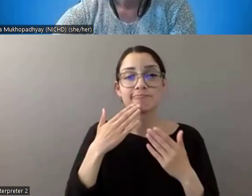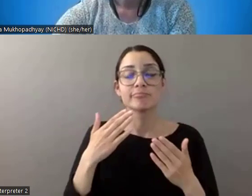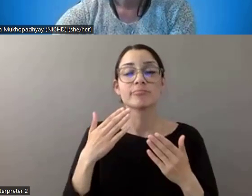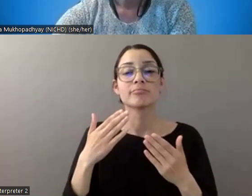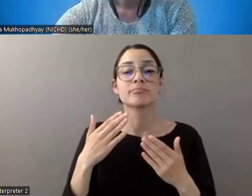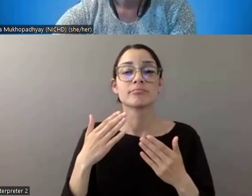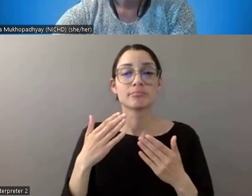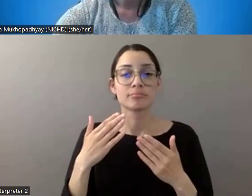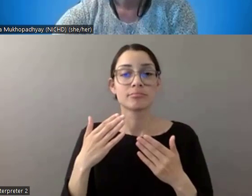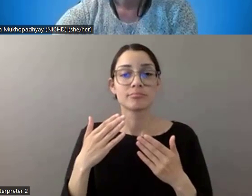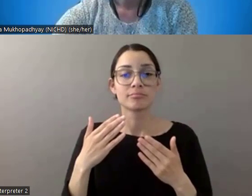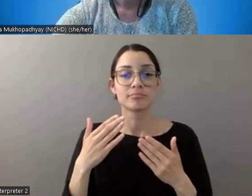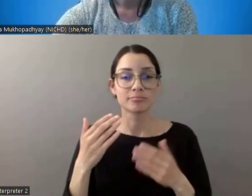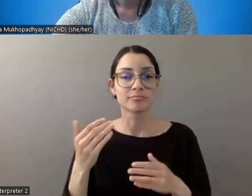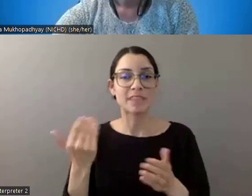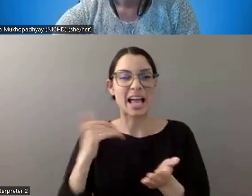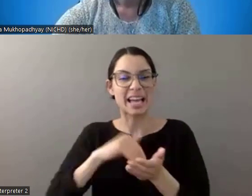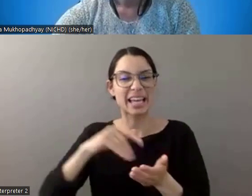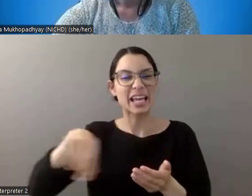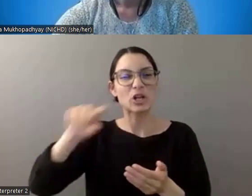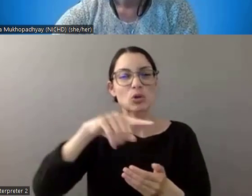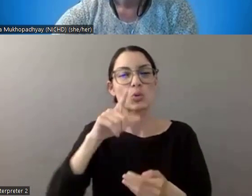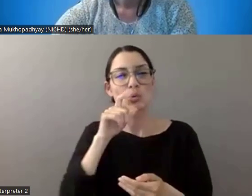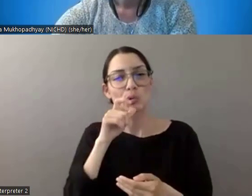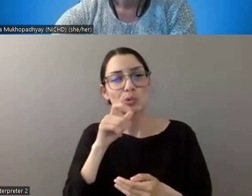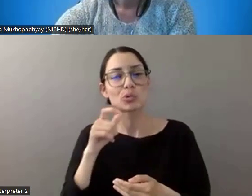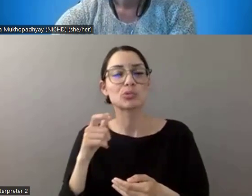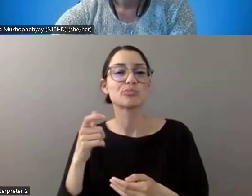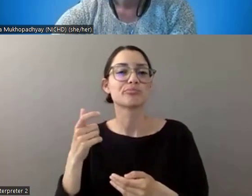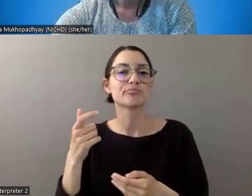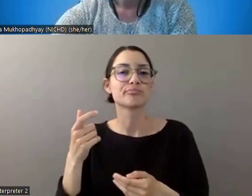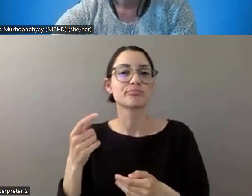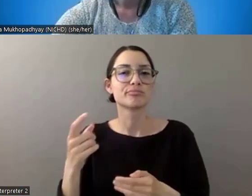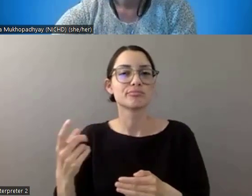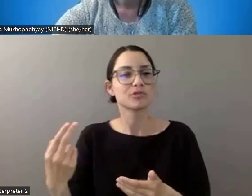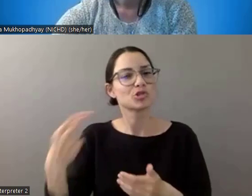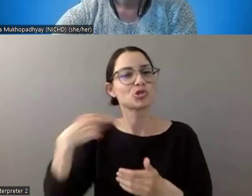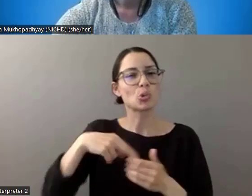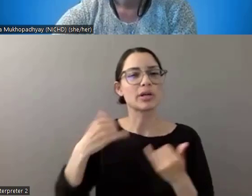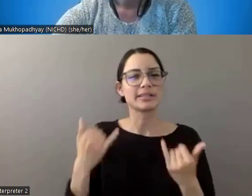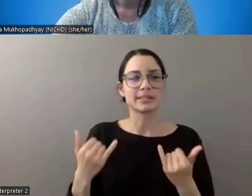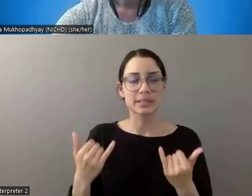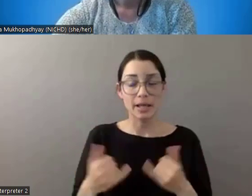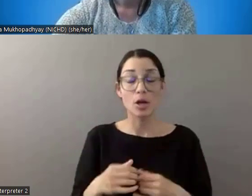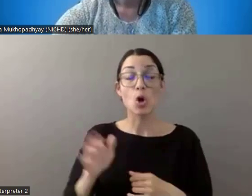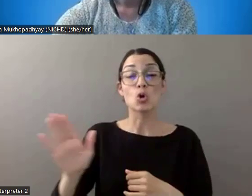for taking time out of our schedule to join us today. Now your feedback is very important to us.